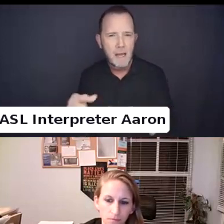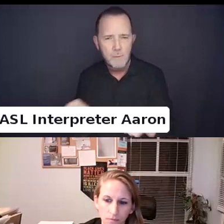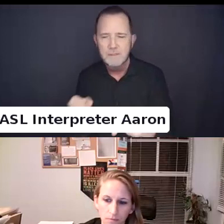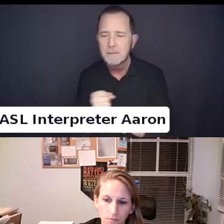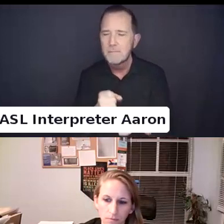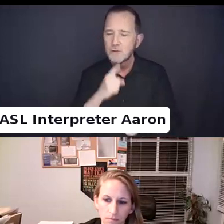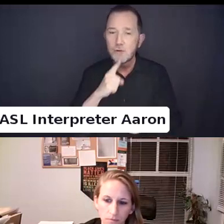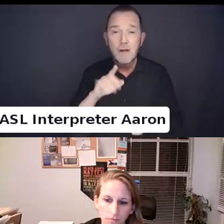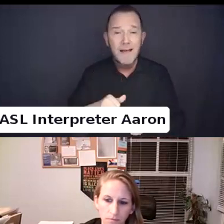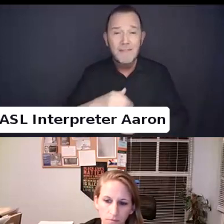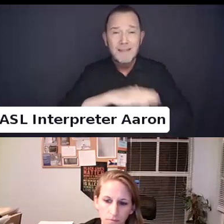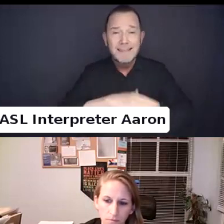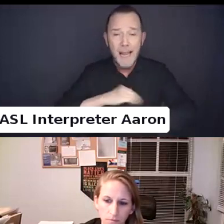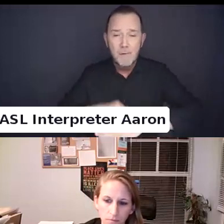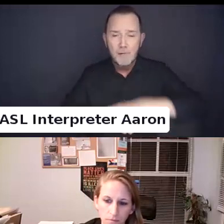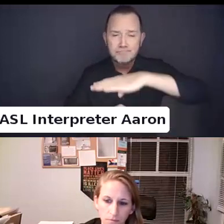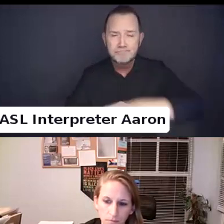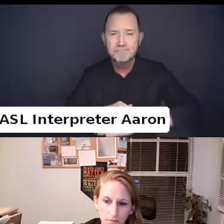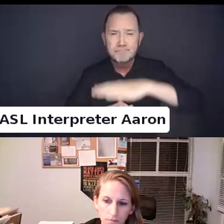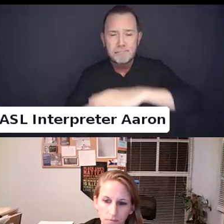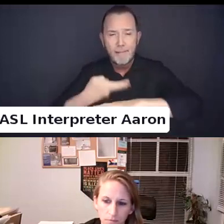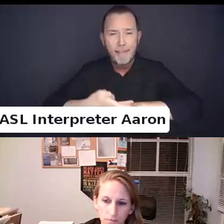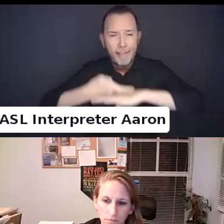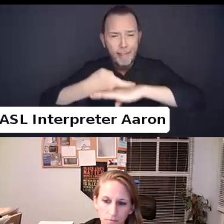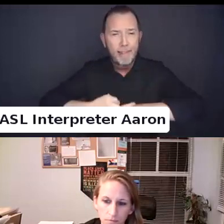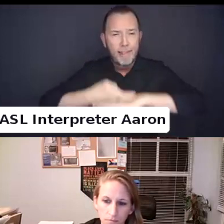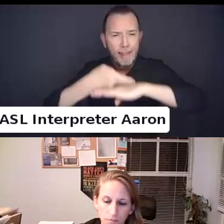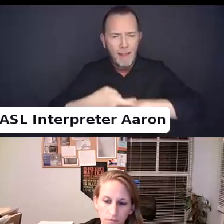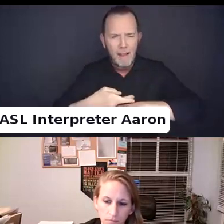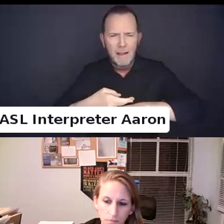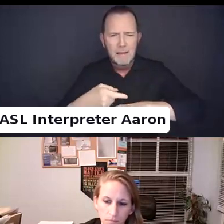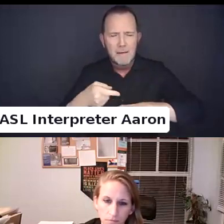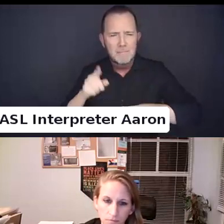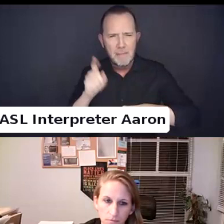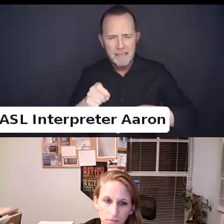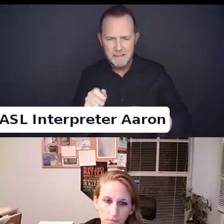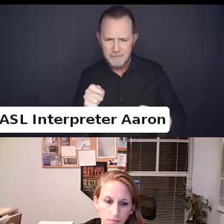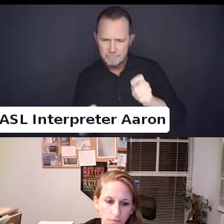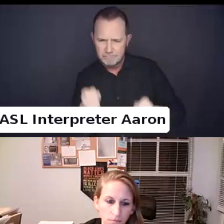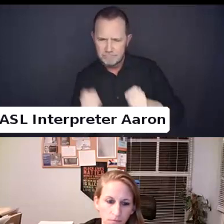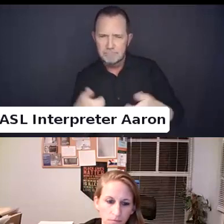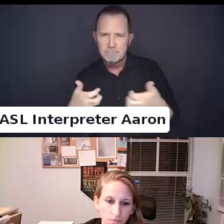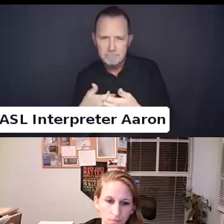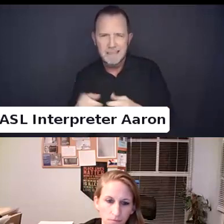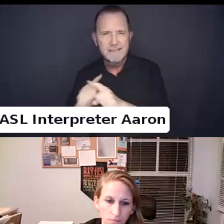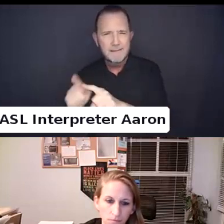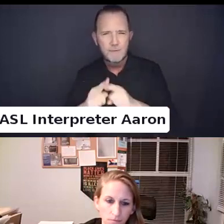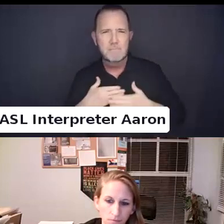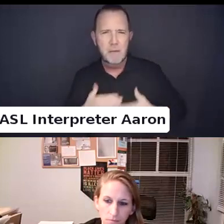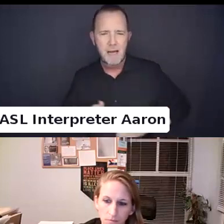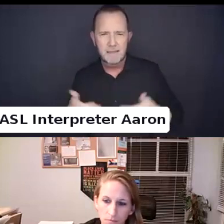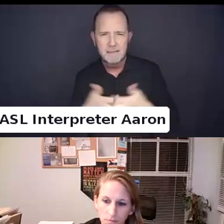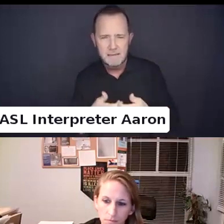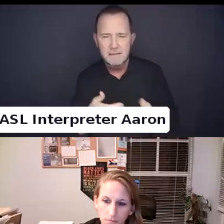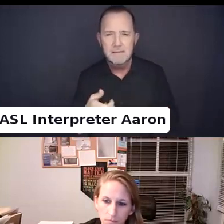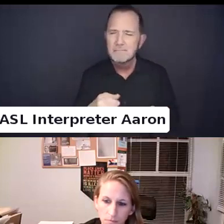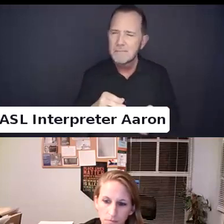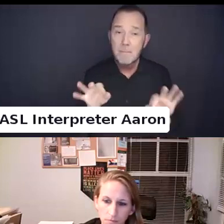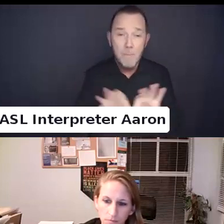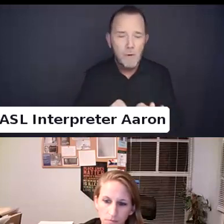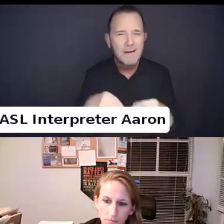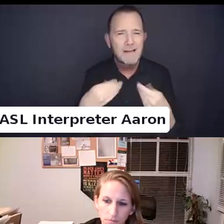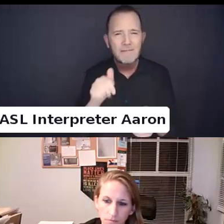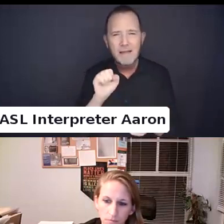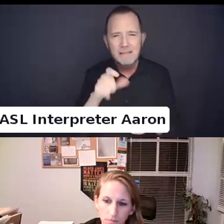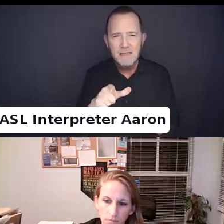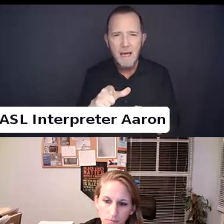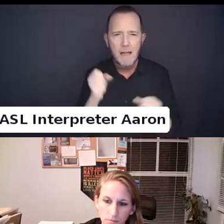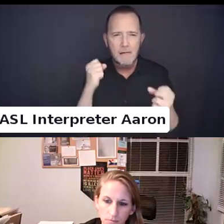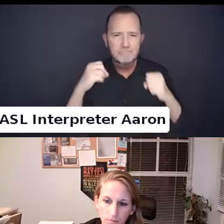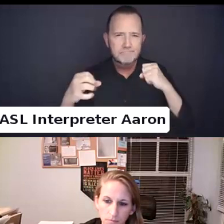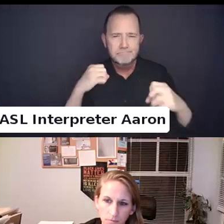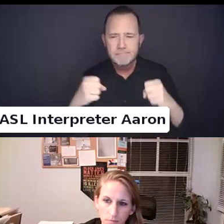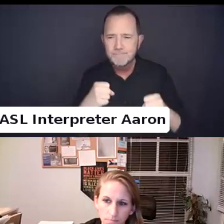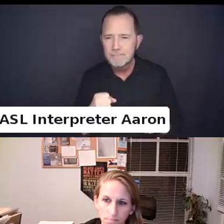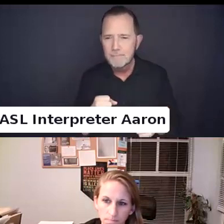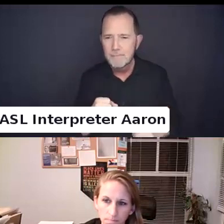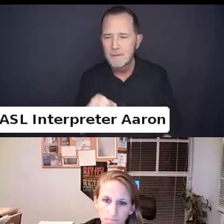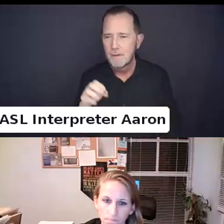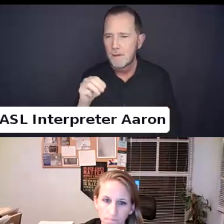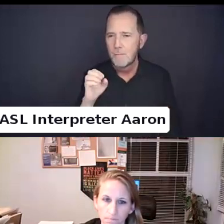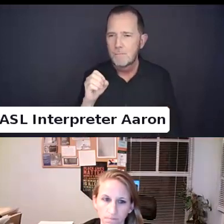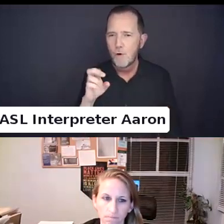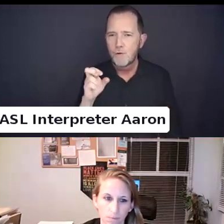Like I wanted to quickly jump in related to how this goes back to our youth.